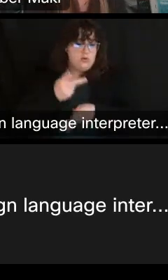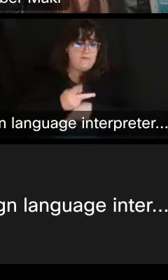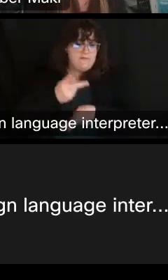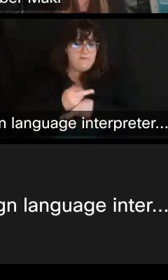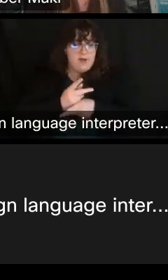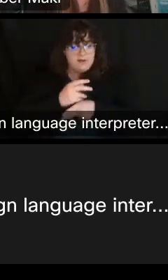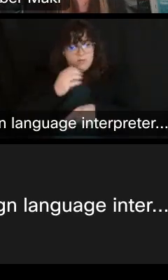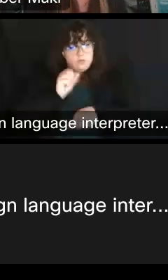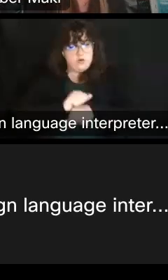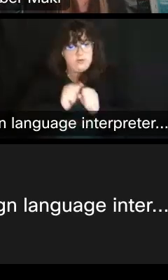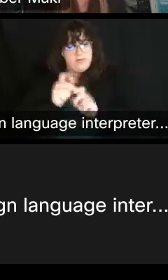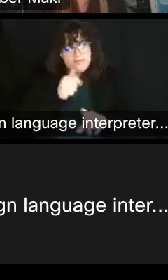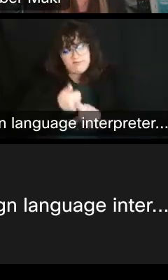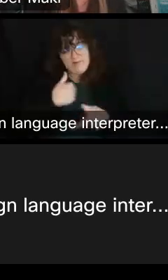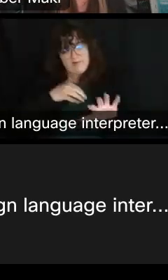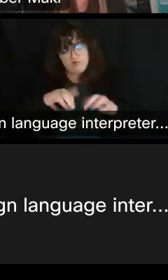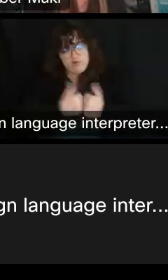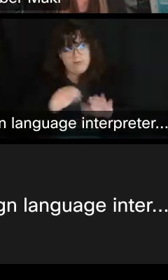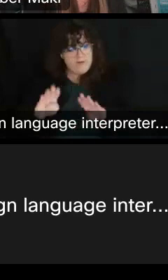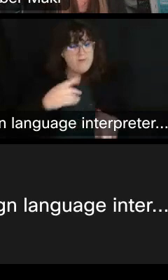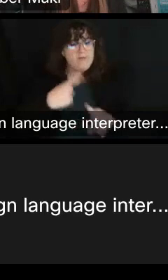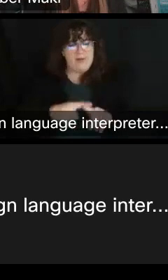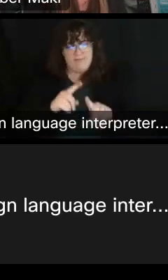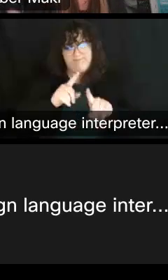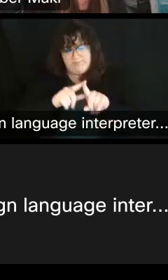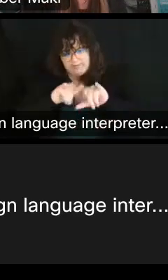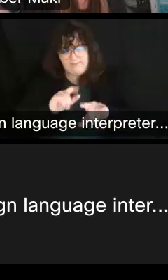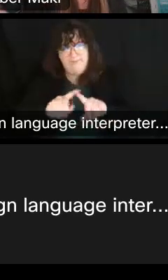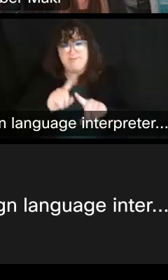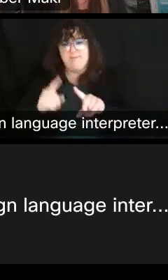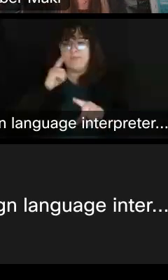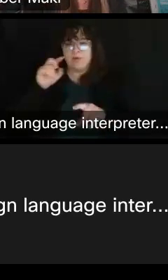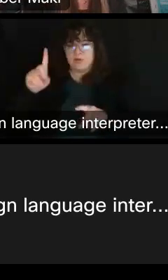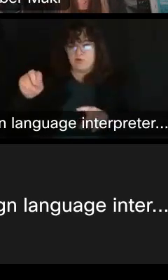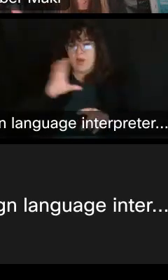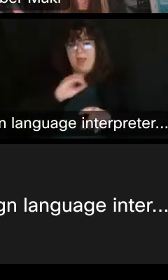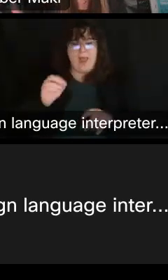well as co-occurring mental disorders and neurocognitive disorders. That means a